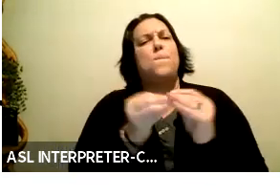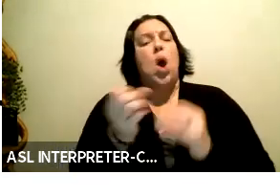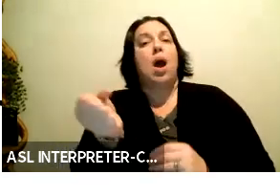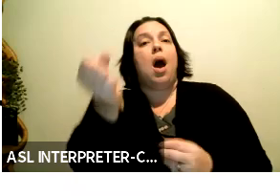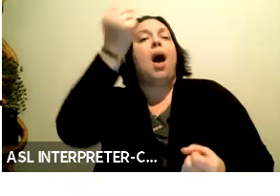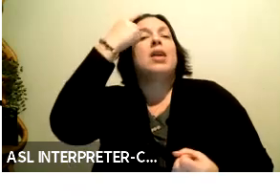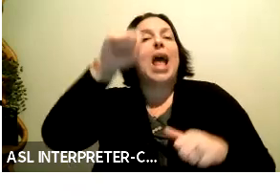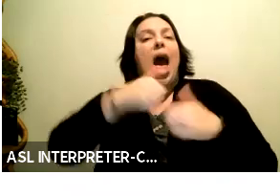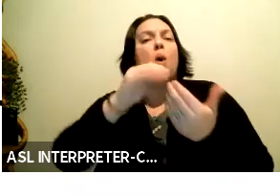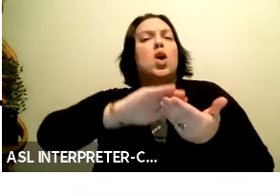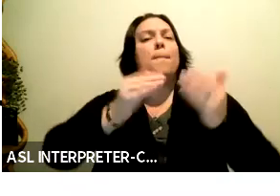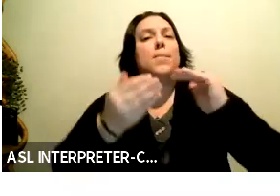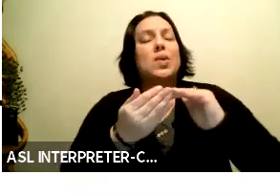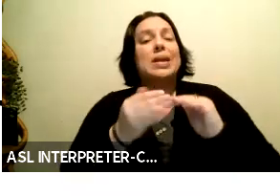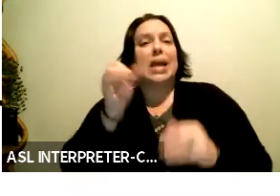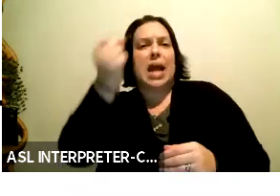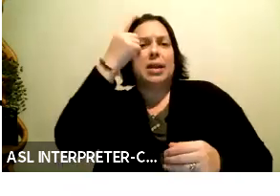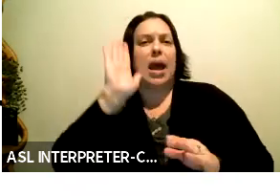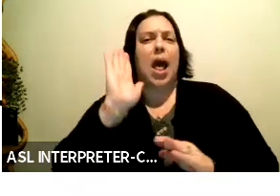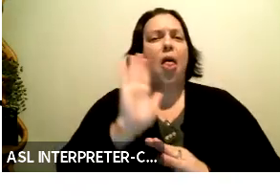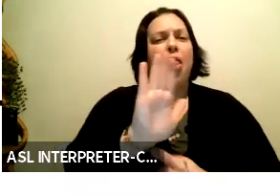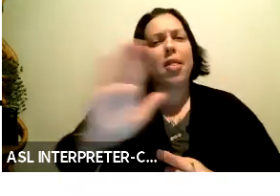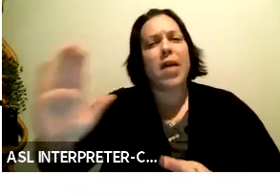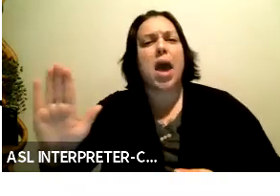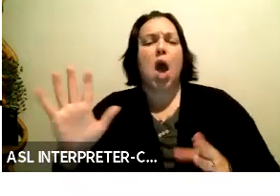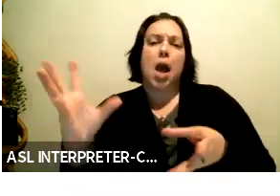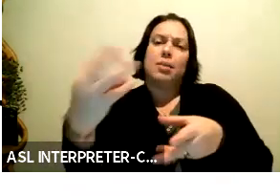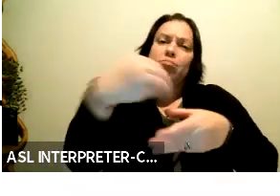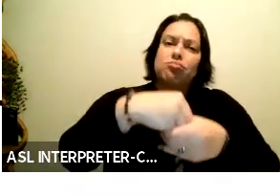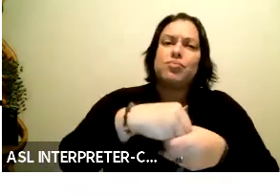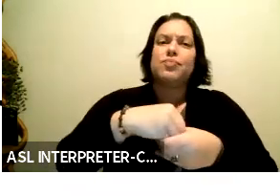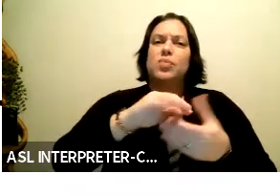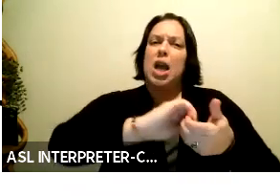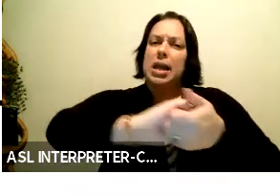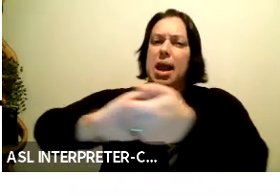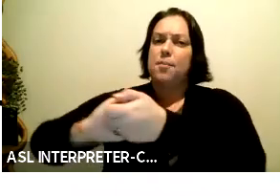collaboration, their participation is so critical to emergency work too.